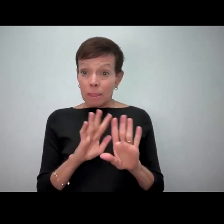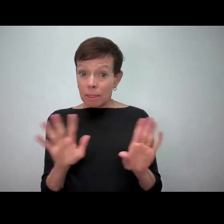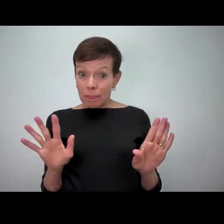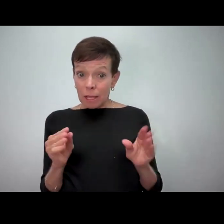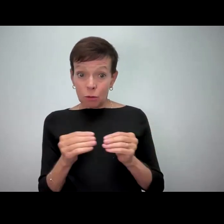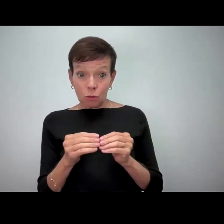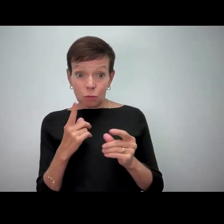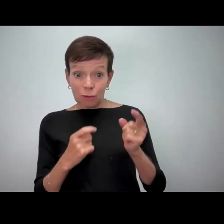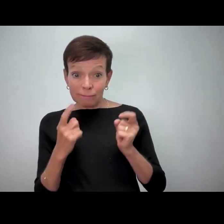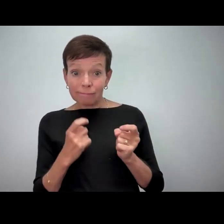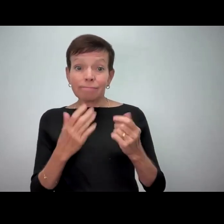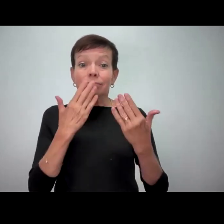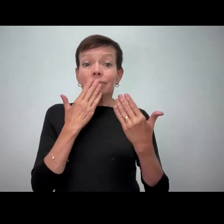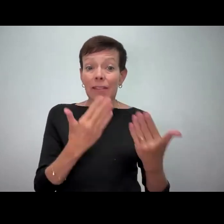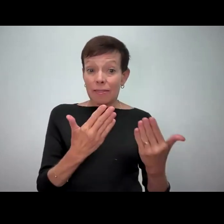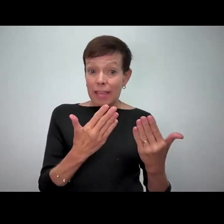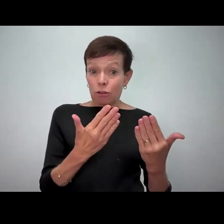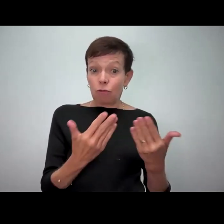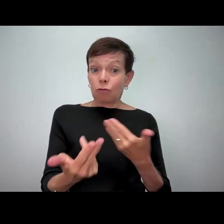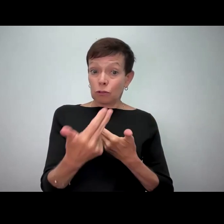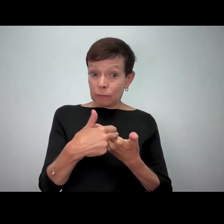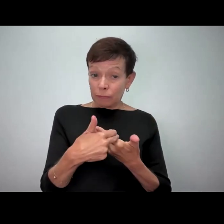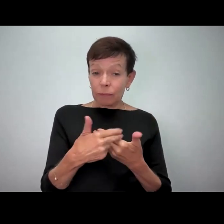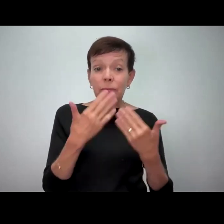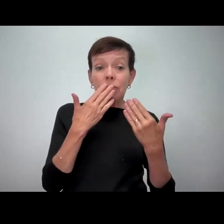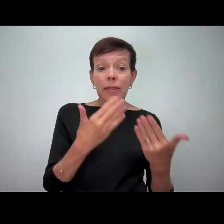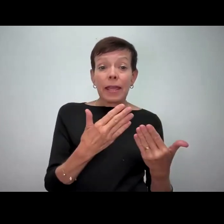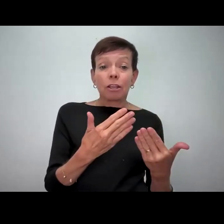for being here today. I'll say thank you to Deborah and Stephanie for being our